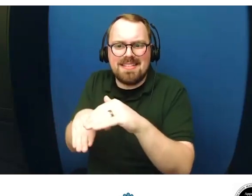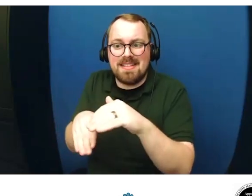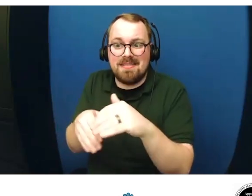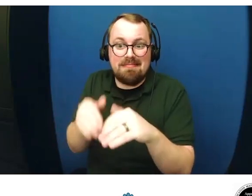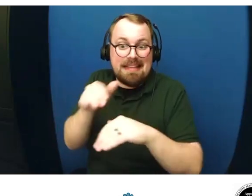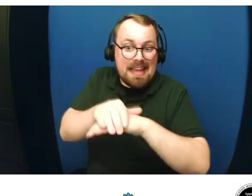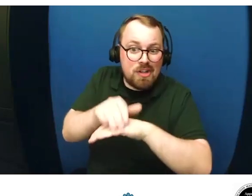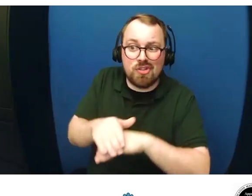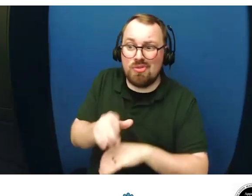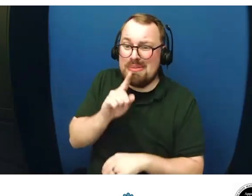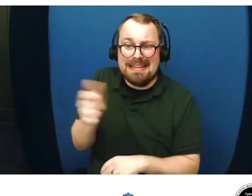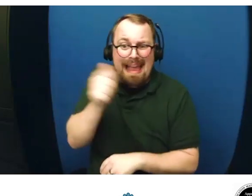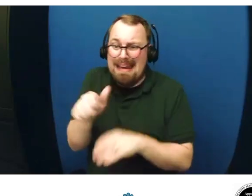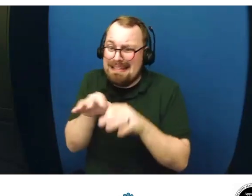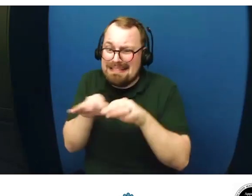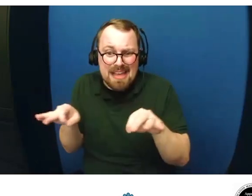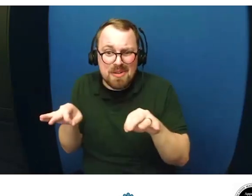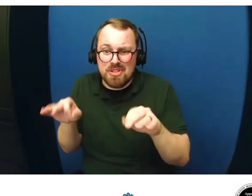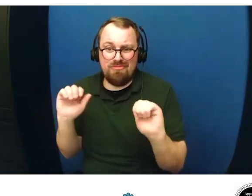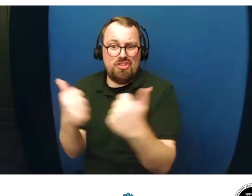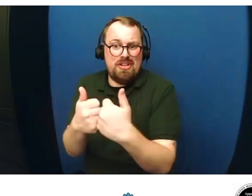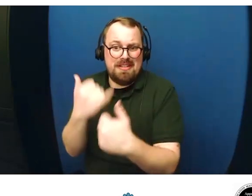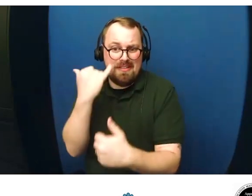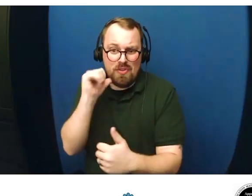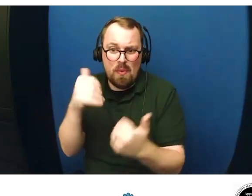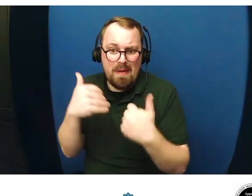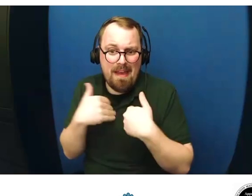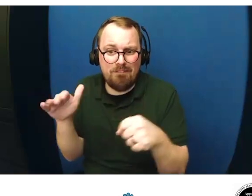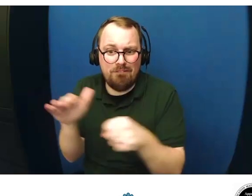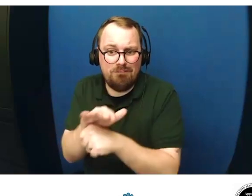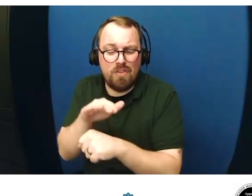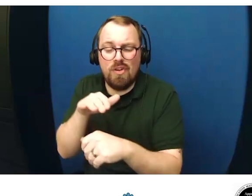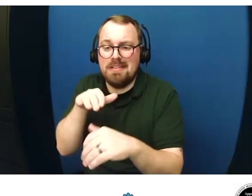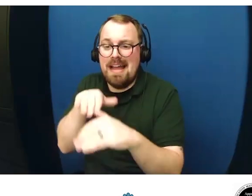really challenging as it is, if you don't have full access to it. It's obviously